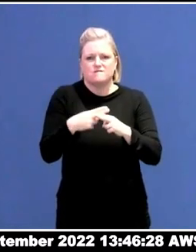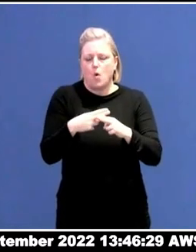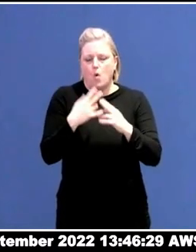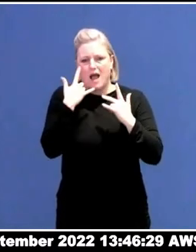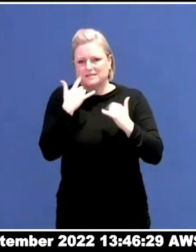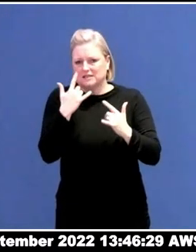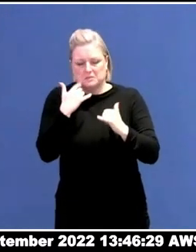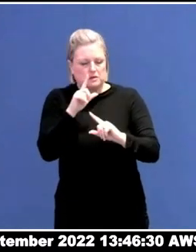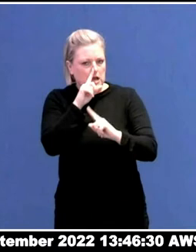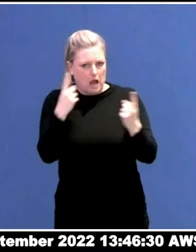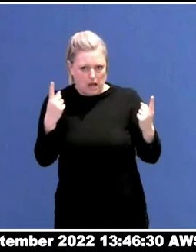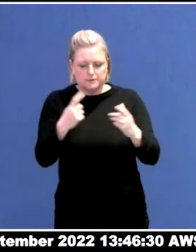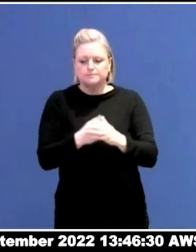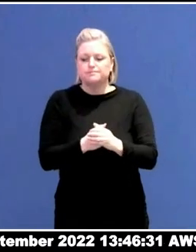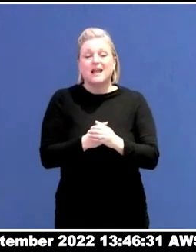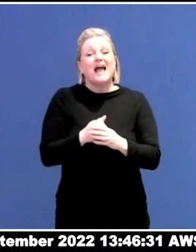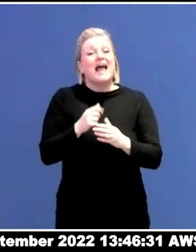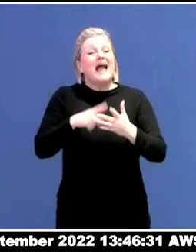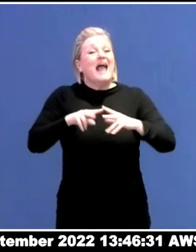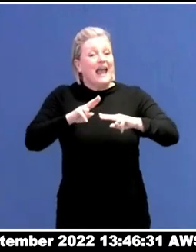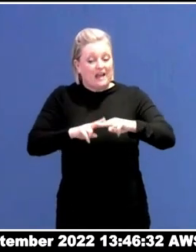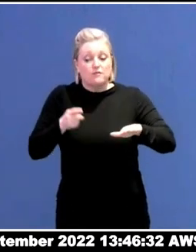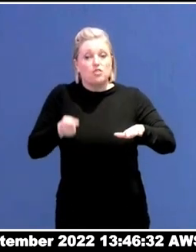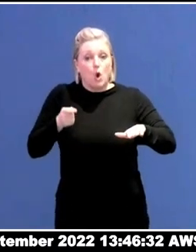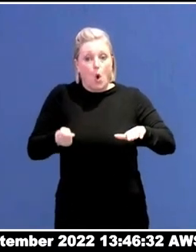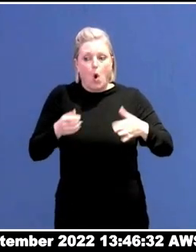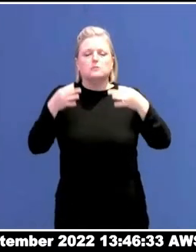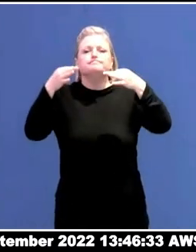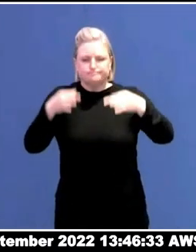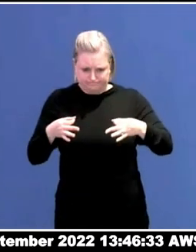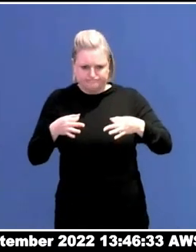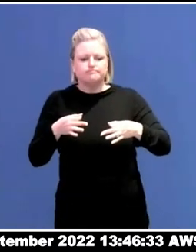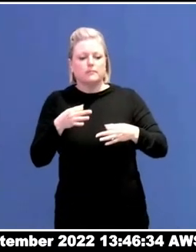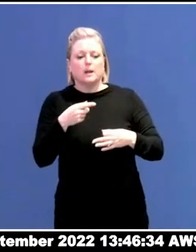then the court will recommend an order that that report follows the person into prison